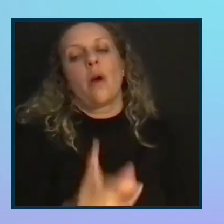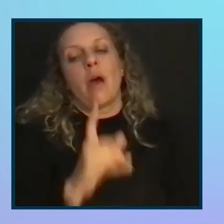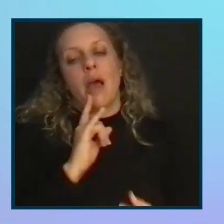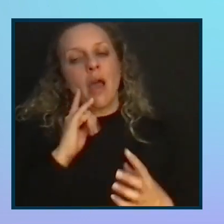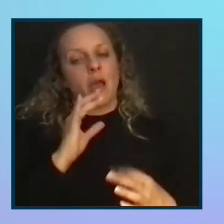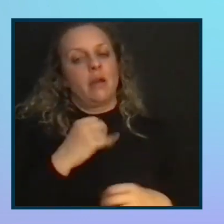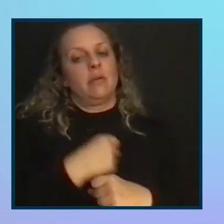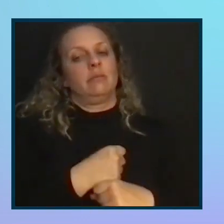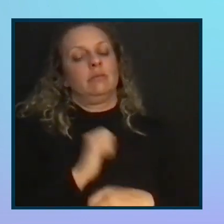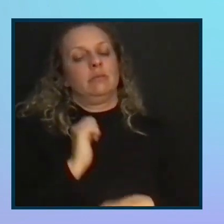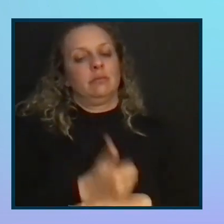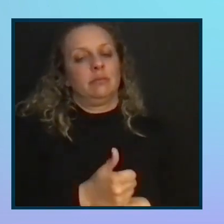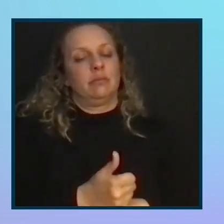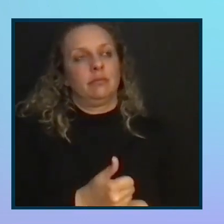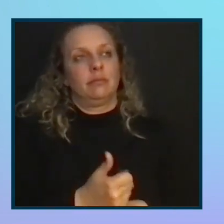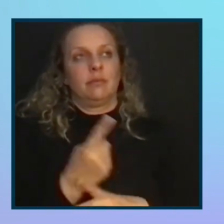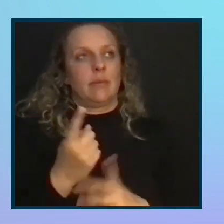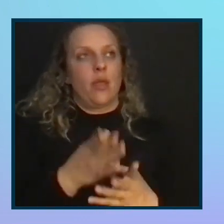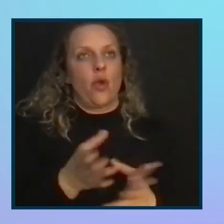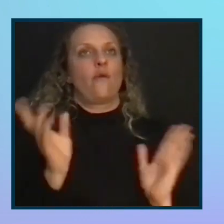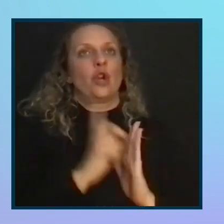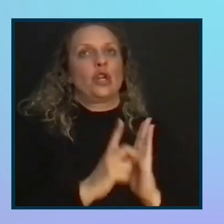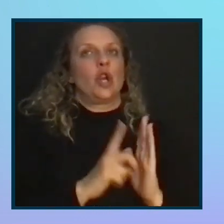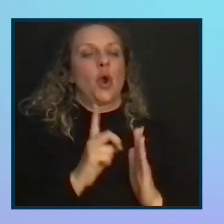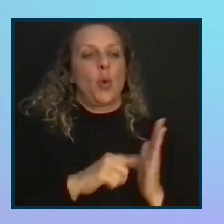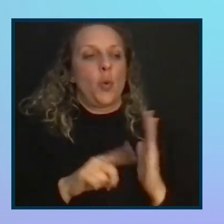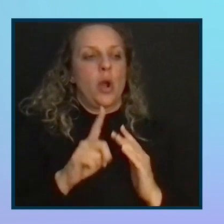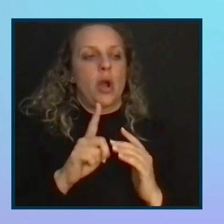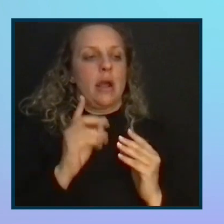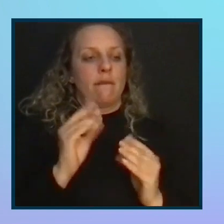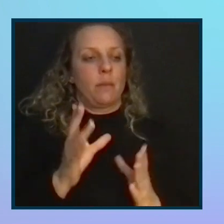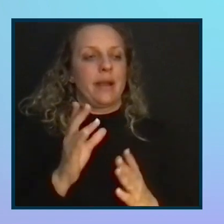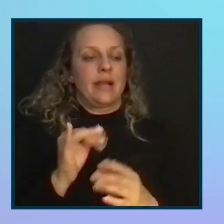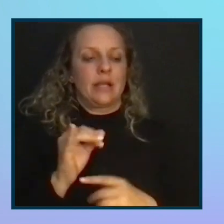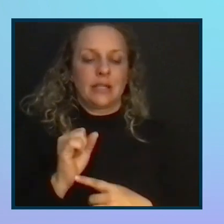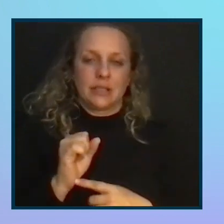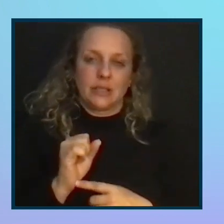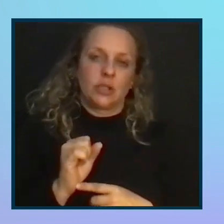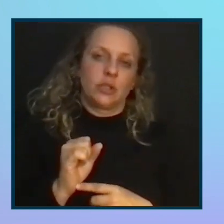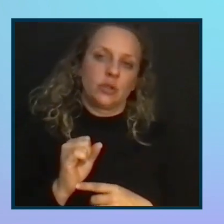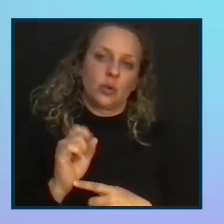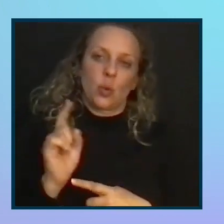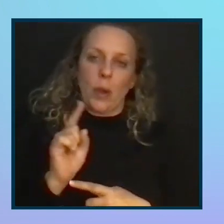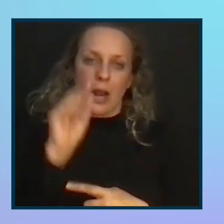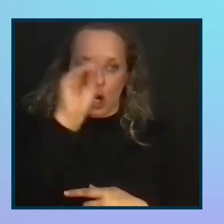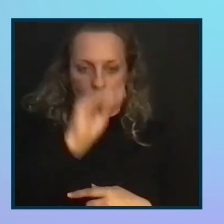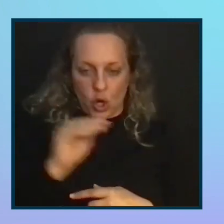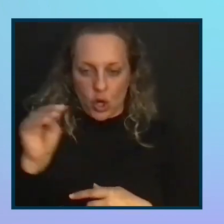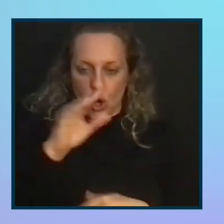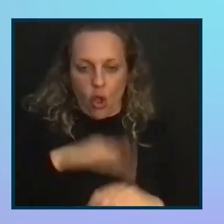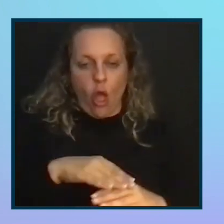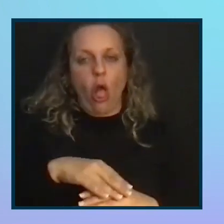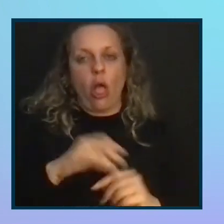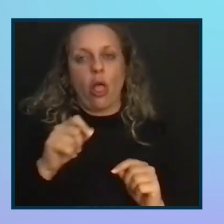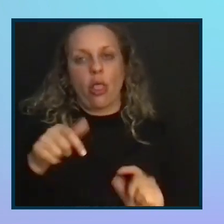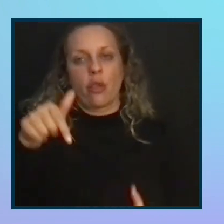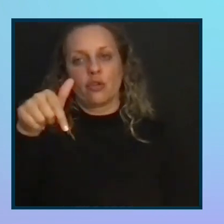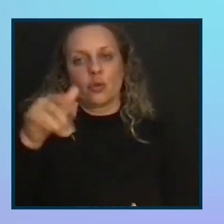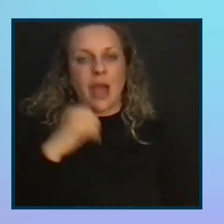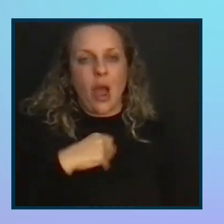just by virtue of the overall design and what information is where on the screen. Hopefully that answers your question,